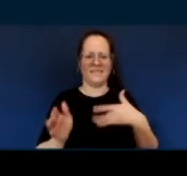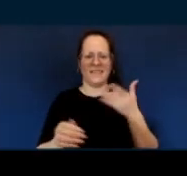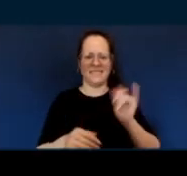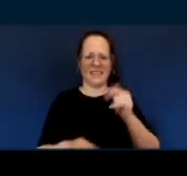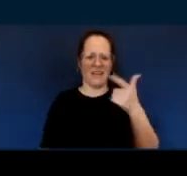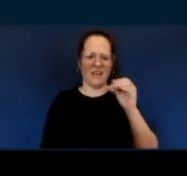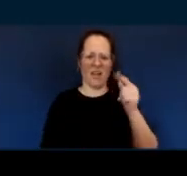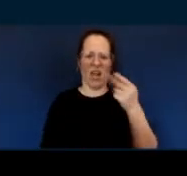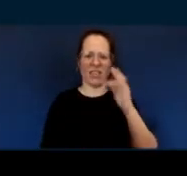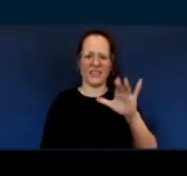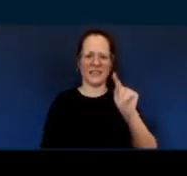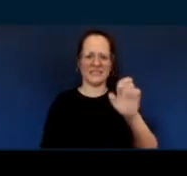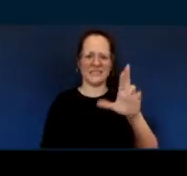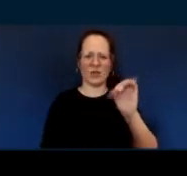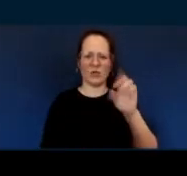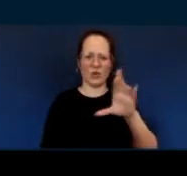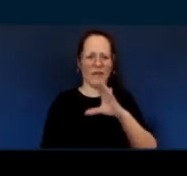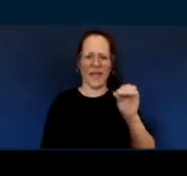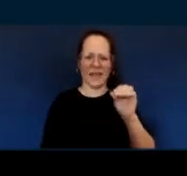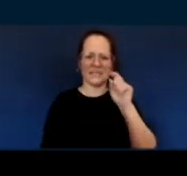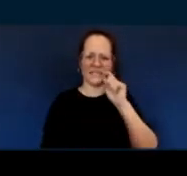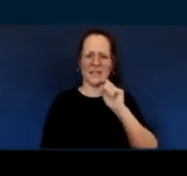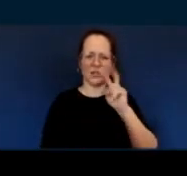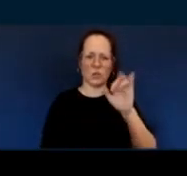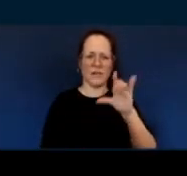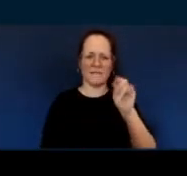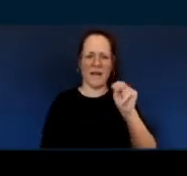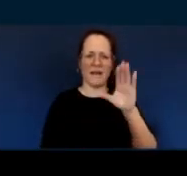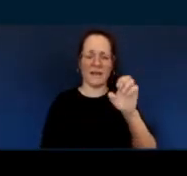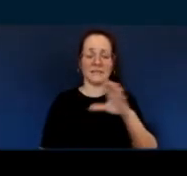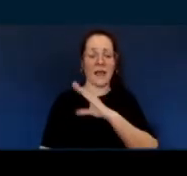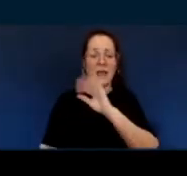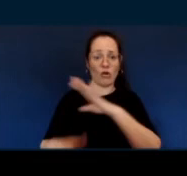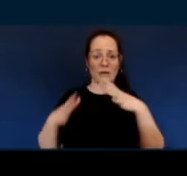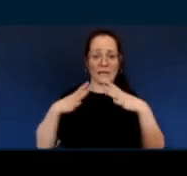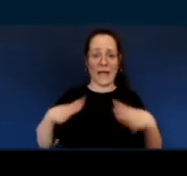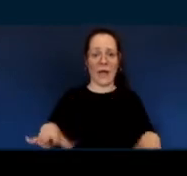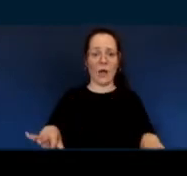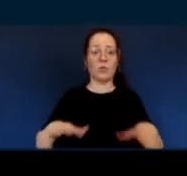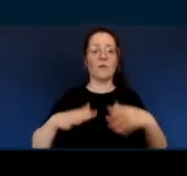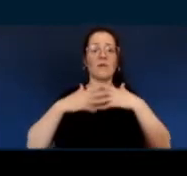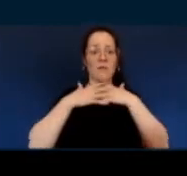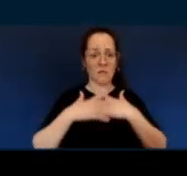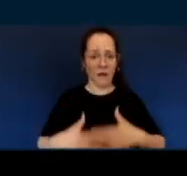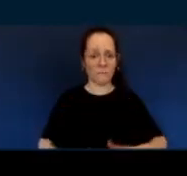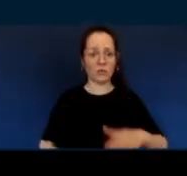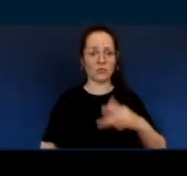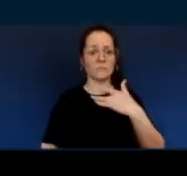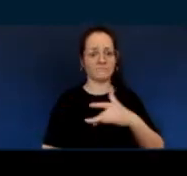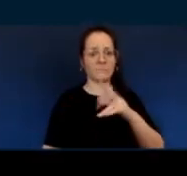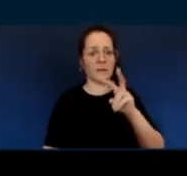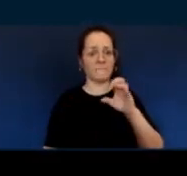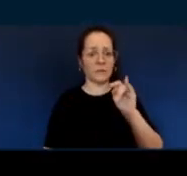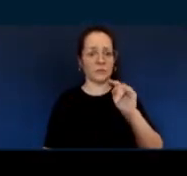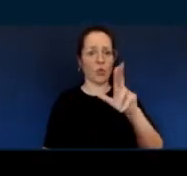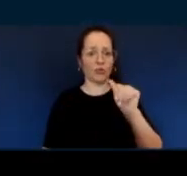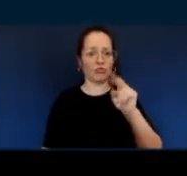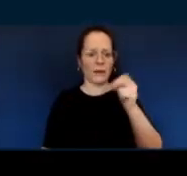AND SEXUAL VIOLENCE AND WHILE THE GOWN MAY COVER HER GENERATEDIT OLDER PEOPLES IN THE